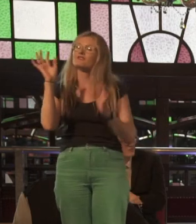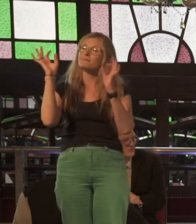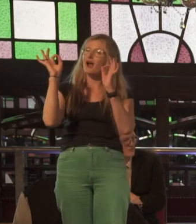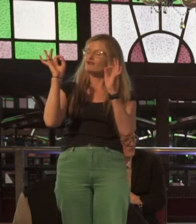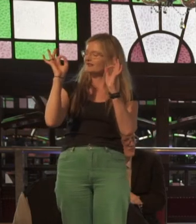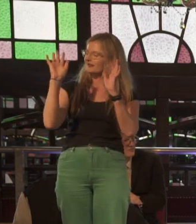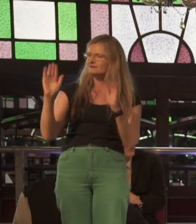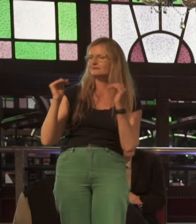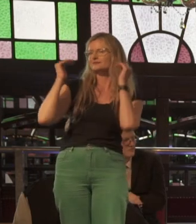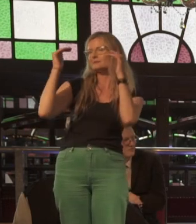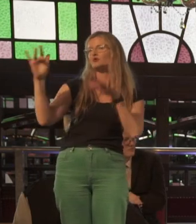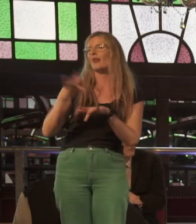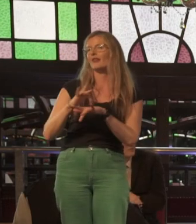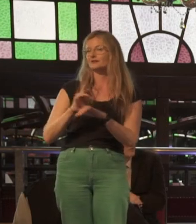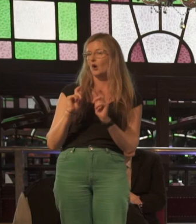Exceptional Theatre Award is: